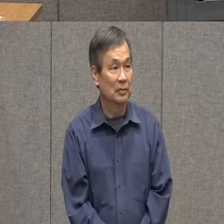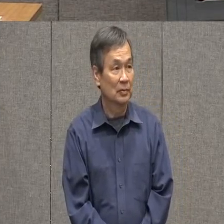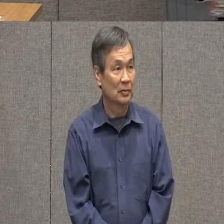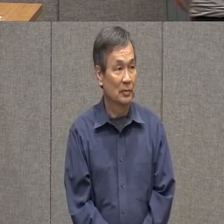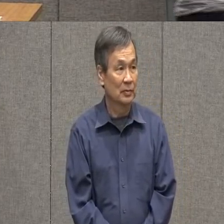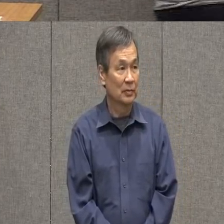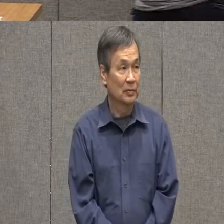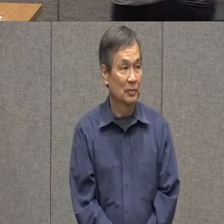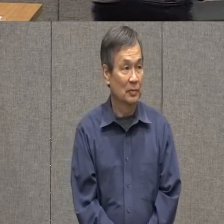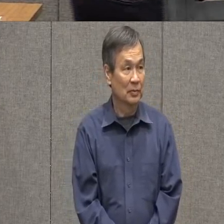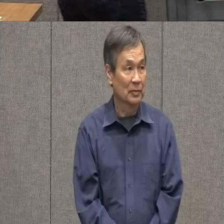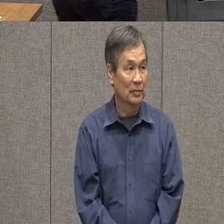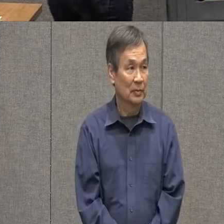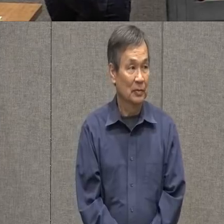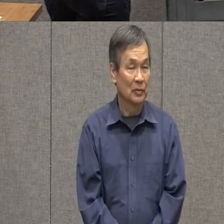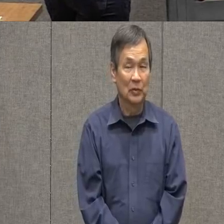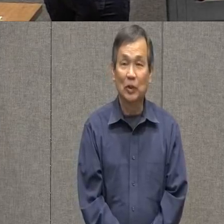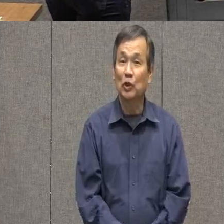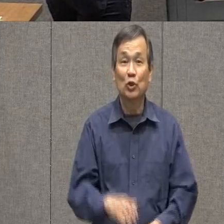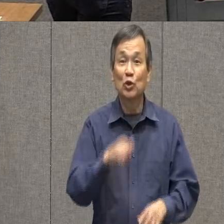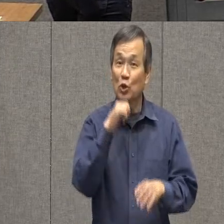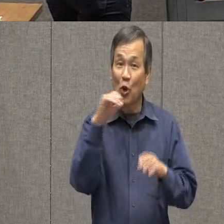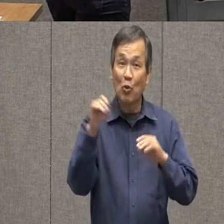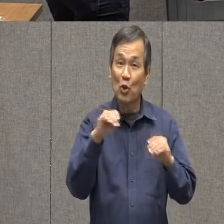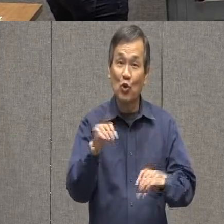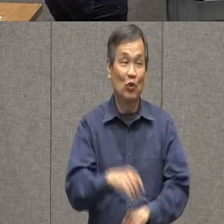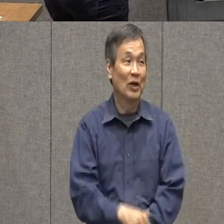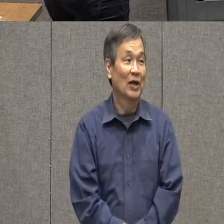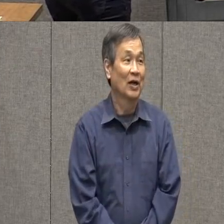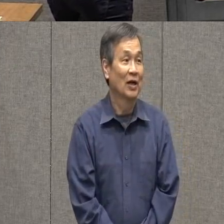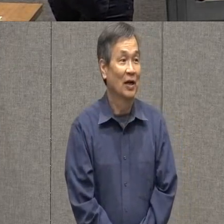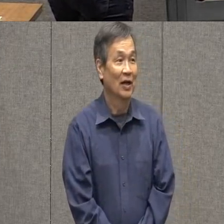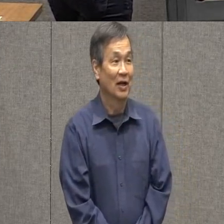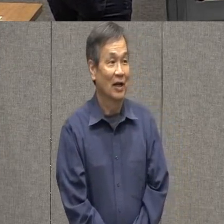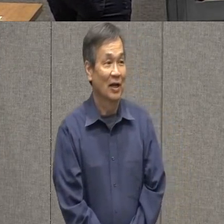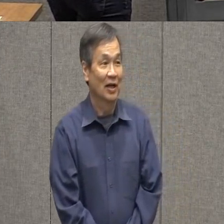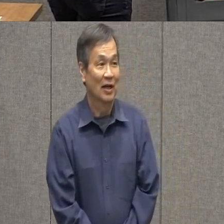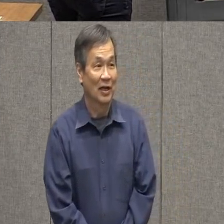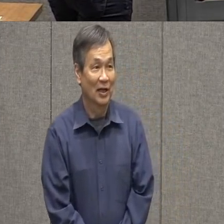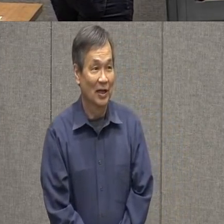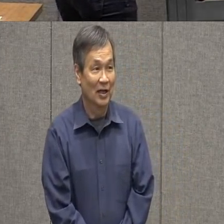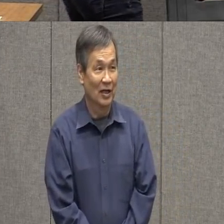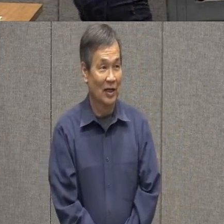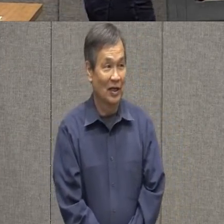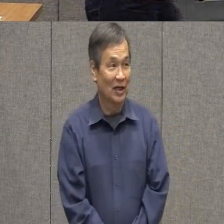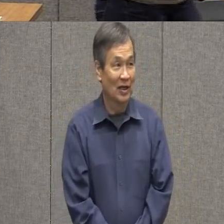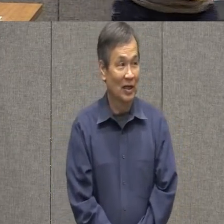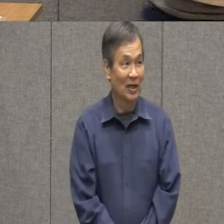Ms. Ley, you need to stay still. Oh, sorry. It's hard for me to stay still, Ms. Potter. I know.